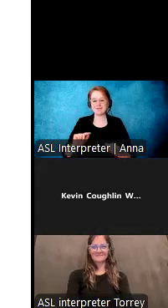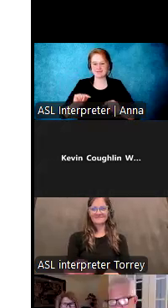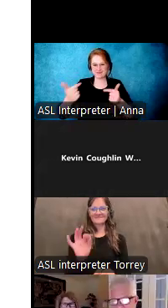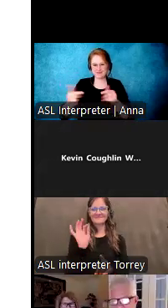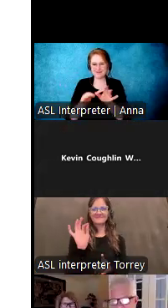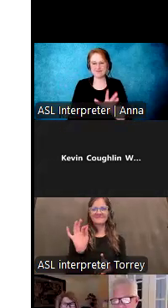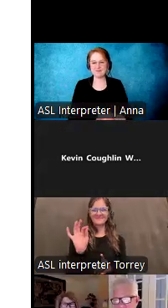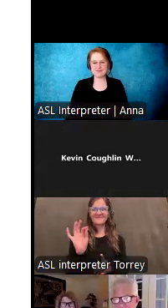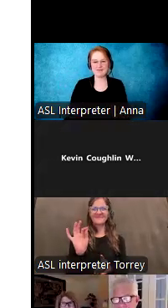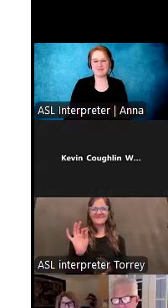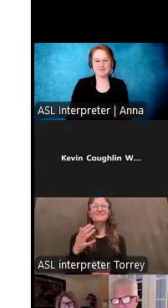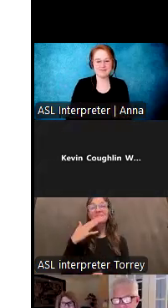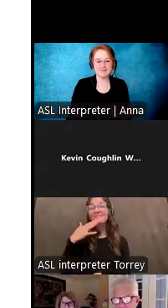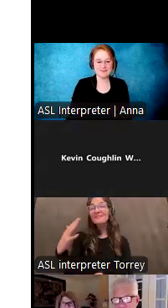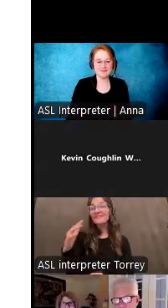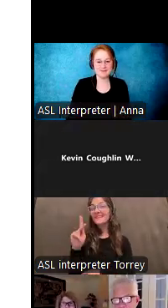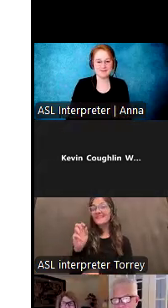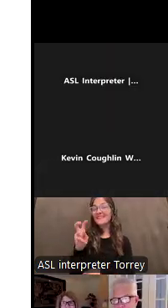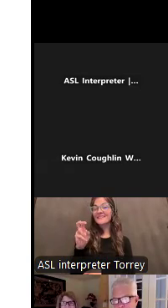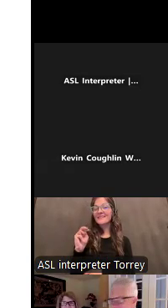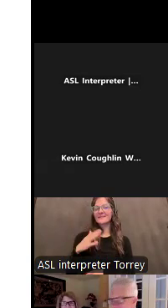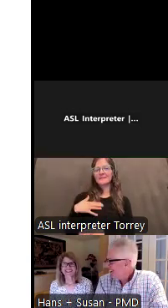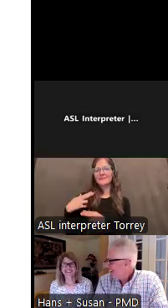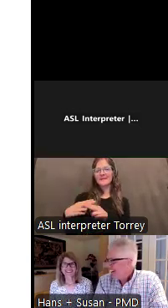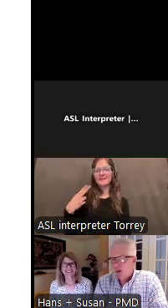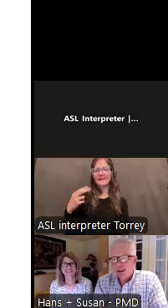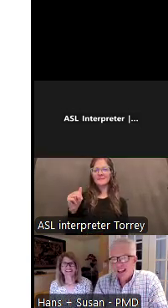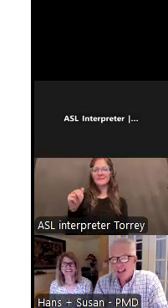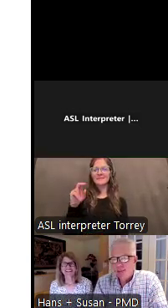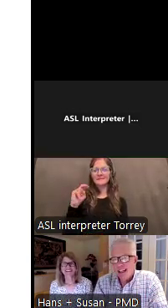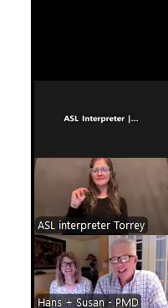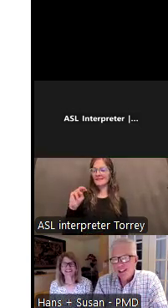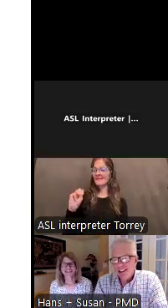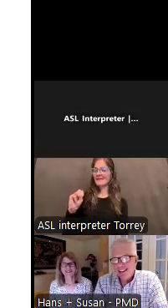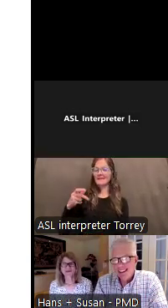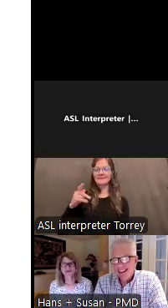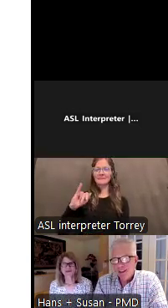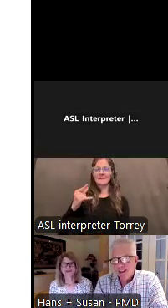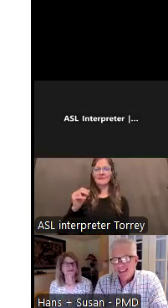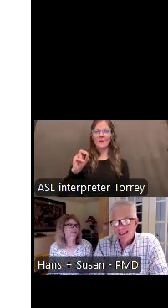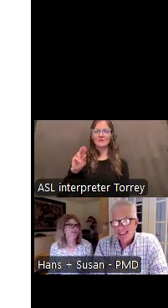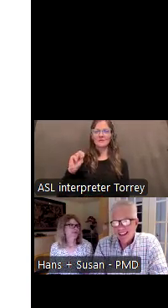I am a 60-ish year old male. I'm wearing a plaid shirt, I have glasses